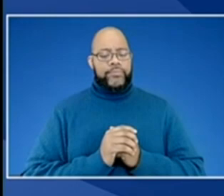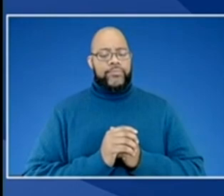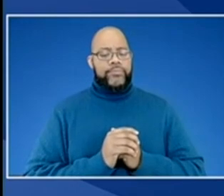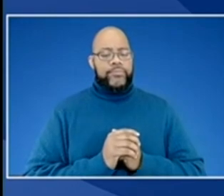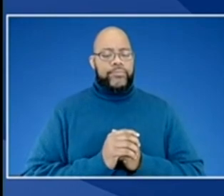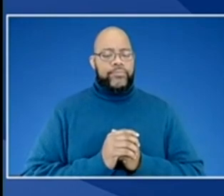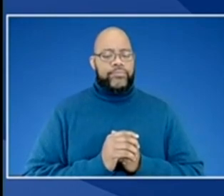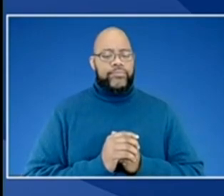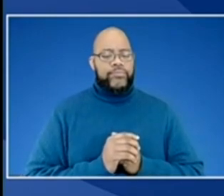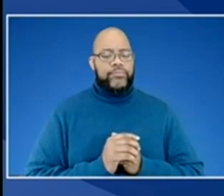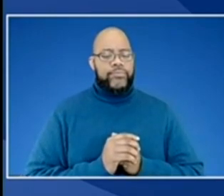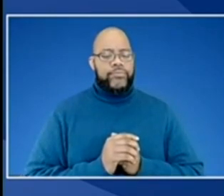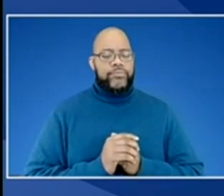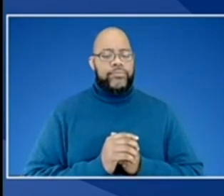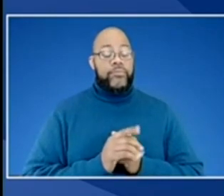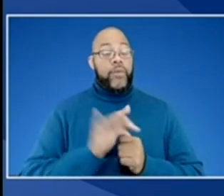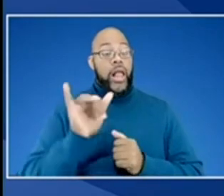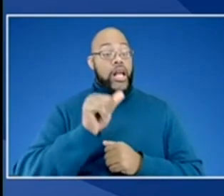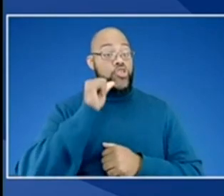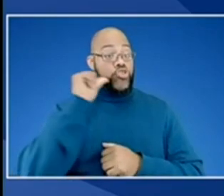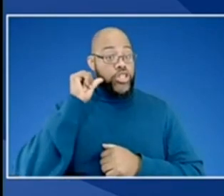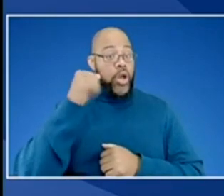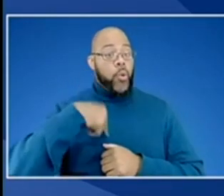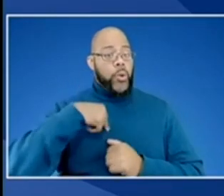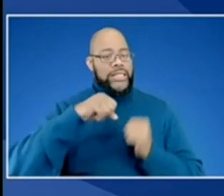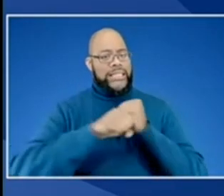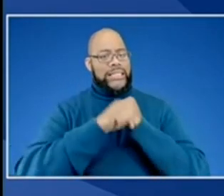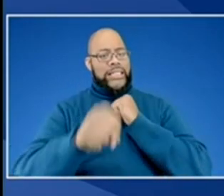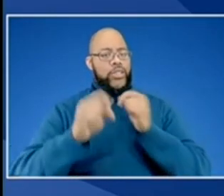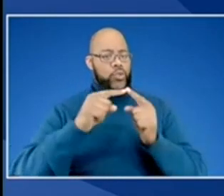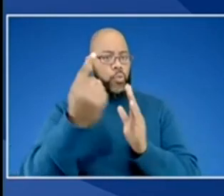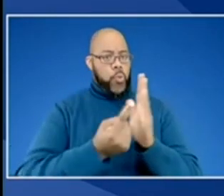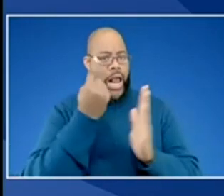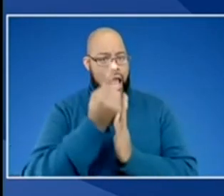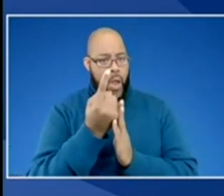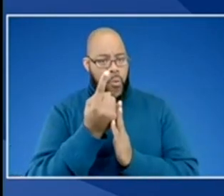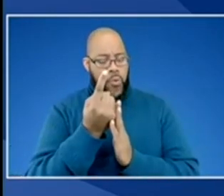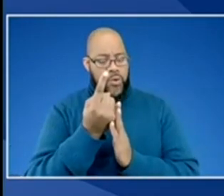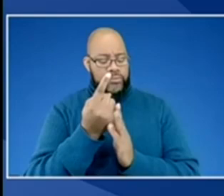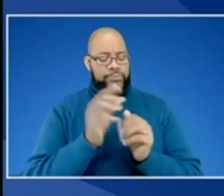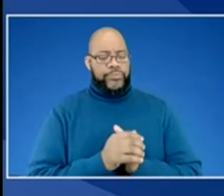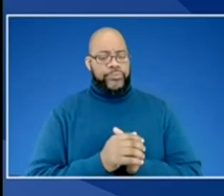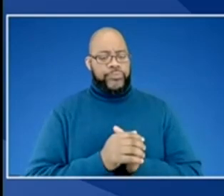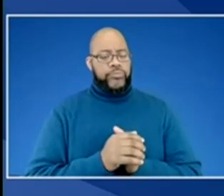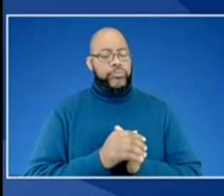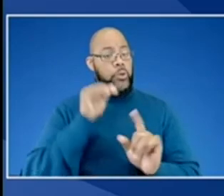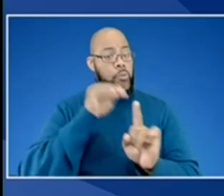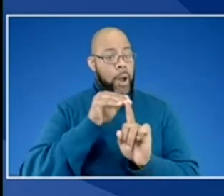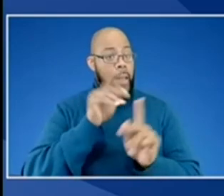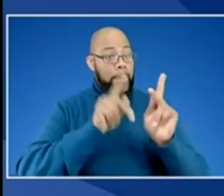s yesterday we have expanded it to one hour. A reminder to folks that are in